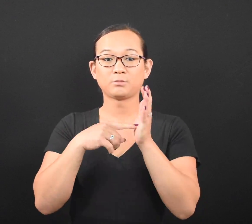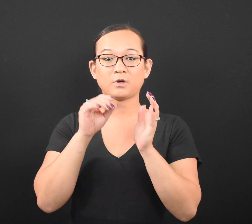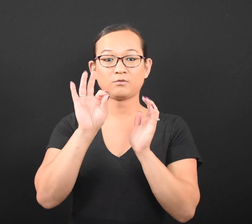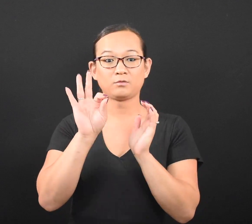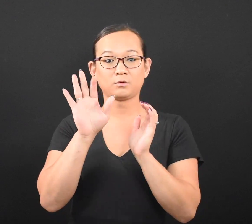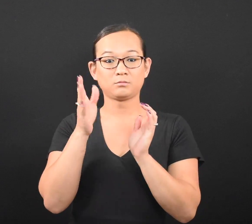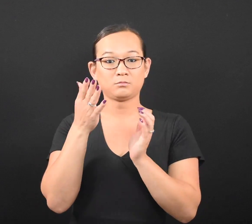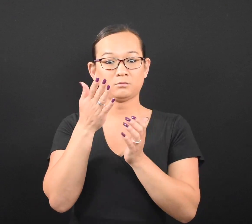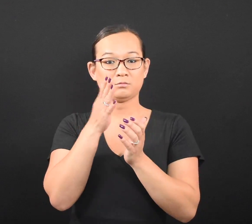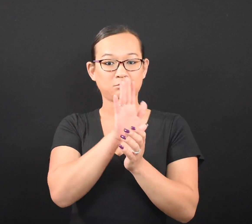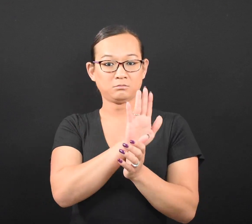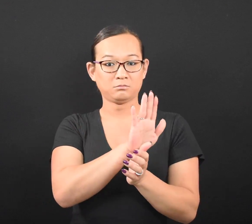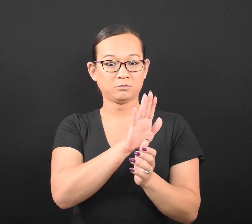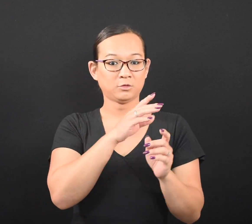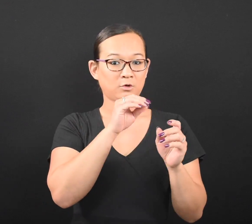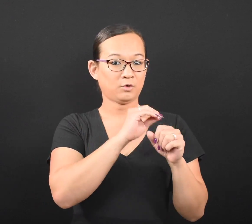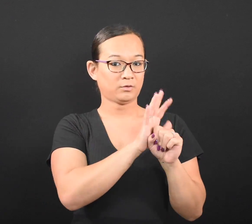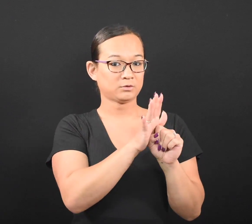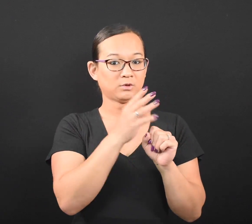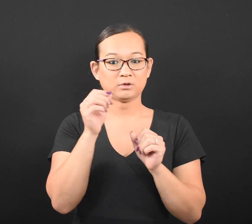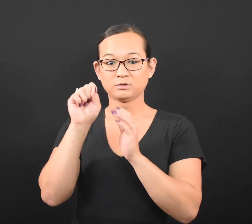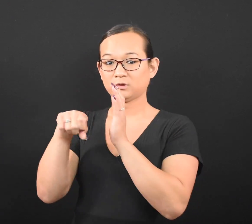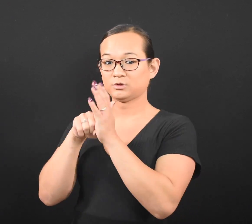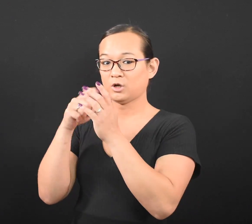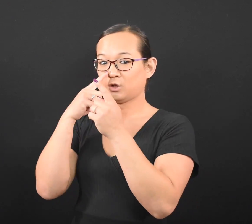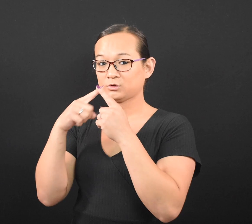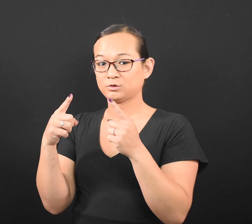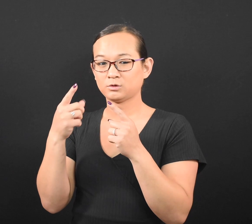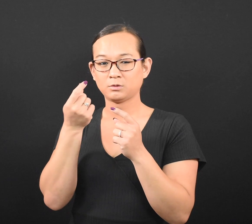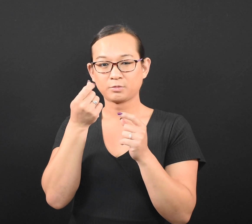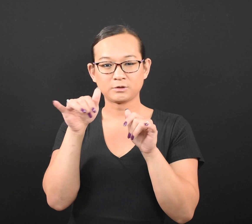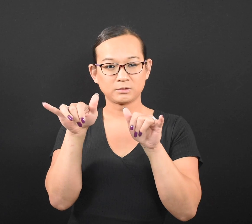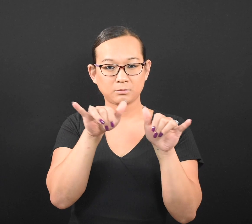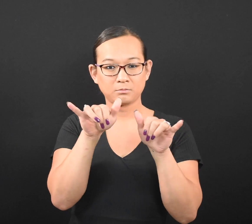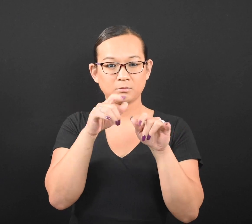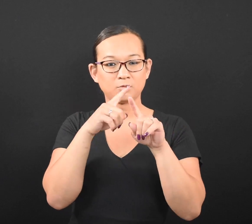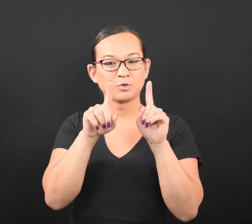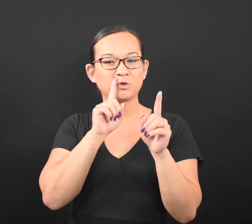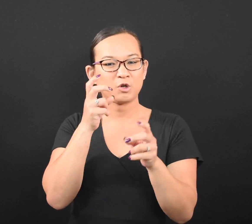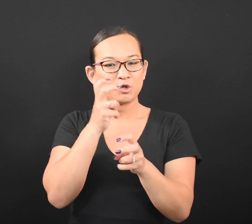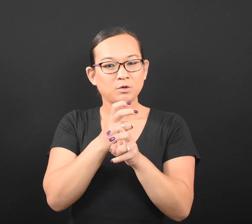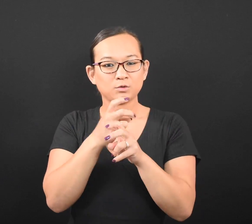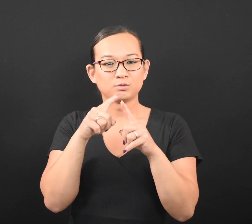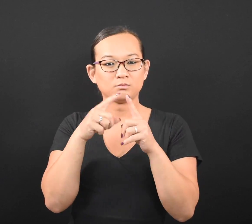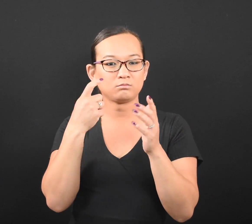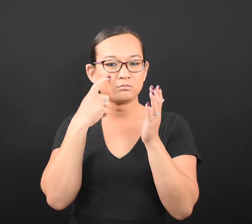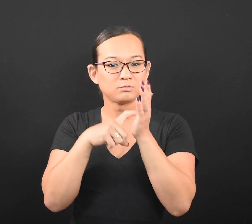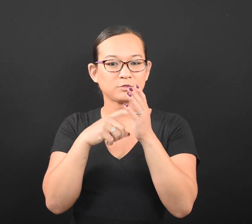Because some of the symptoms of COVID-19 and seasonal allergies are similar, it may be difficult to tell the difference between them,